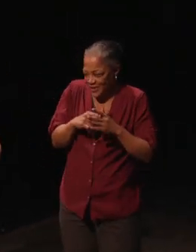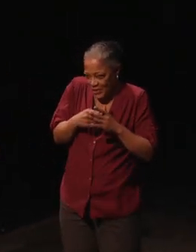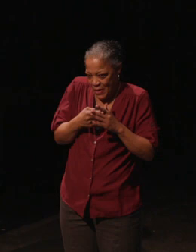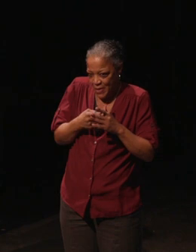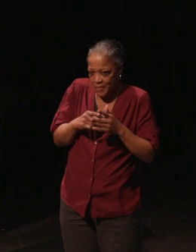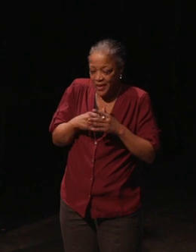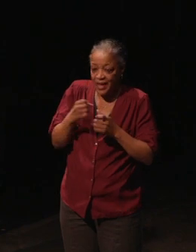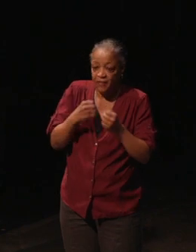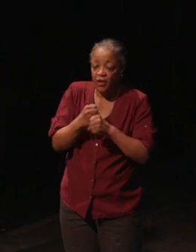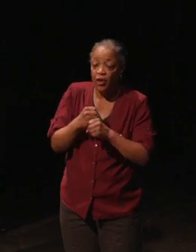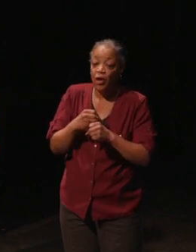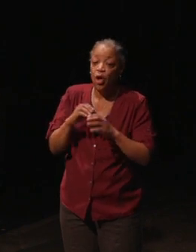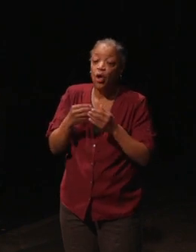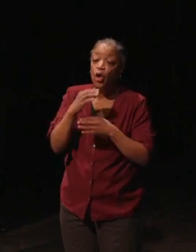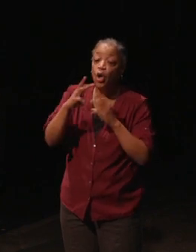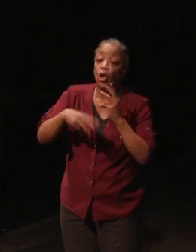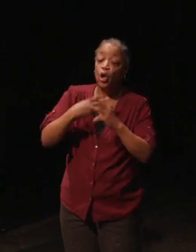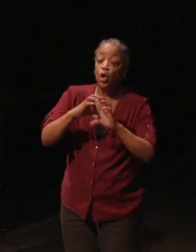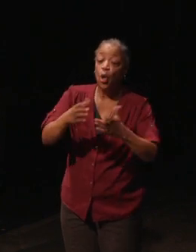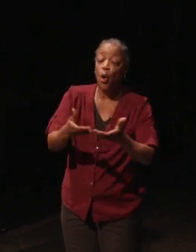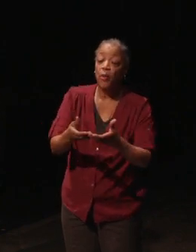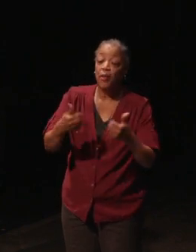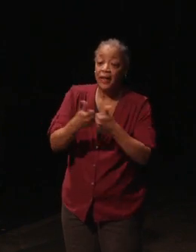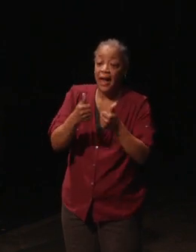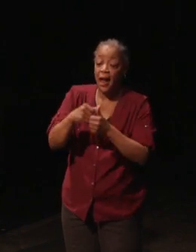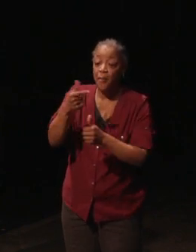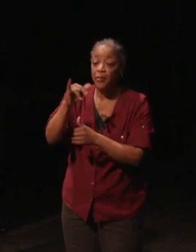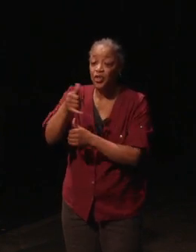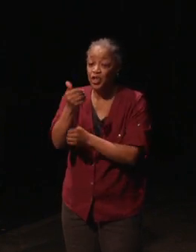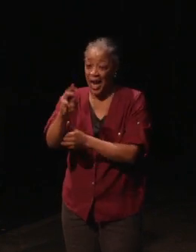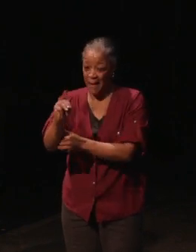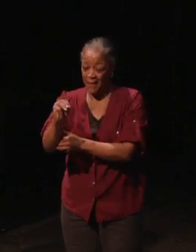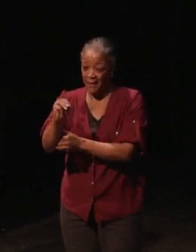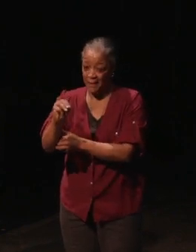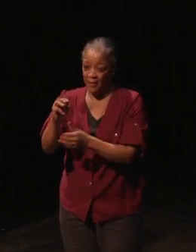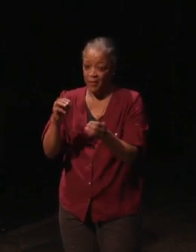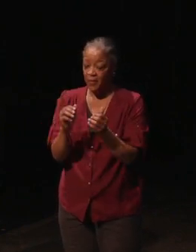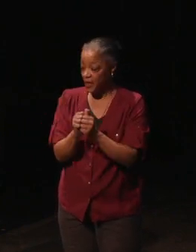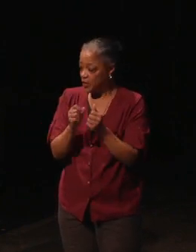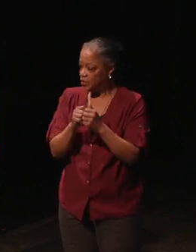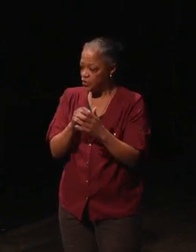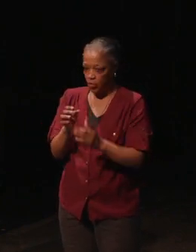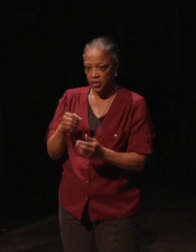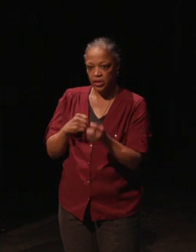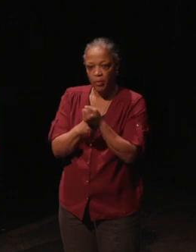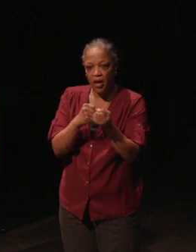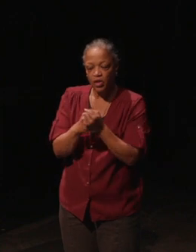global Game Jam with EASA sponsoring and accessibility diversified,